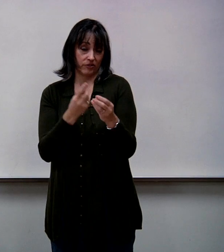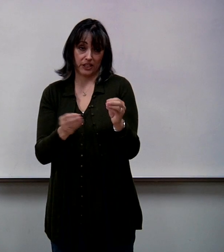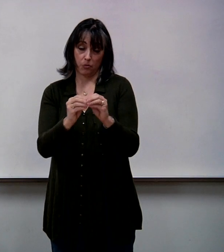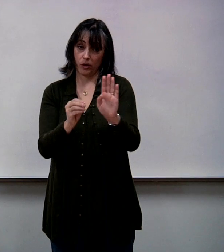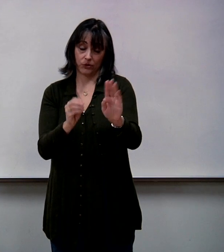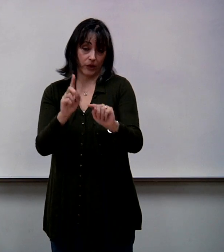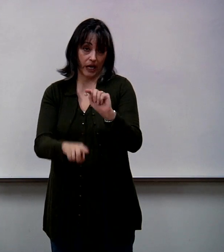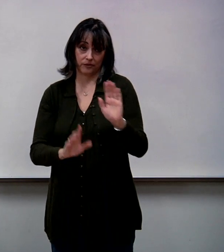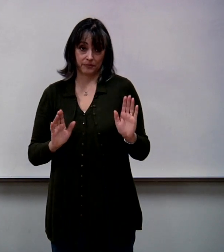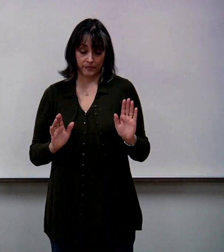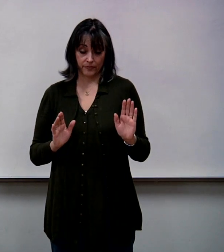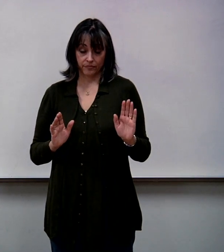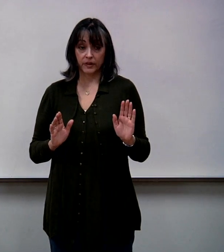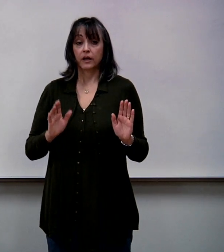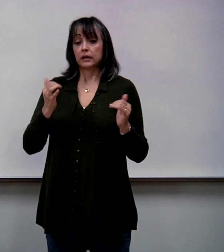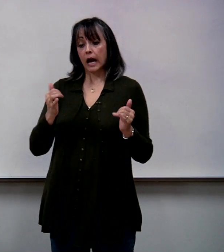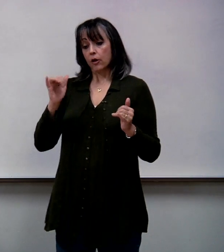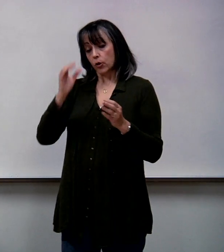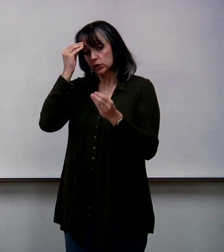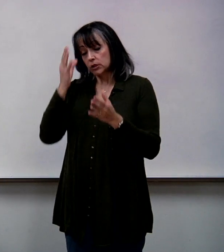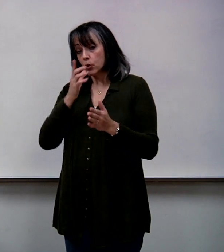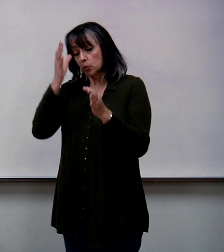all those decisions are made by both the Elections Committee